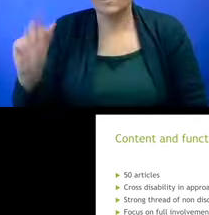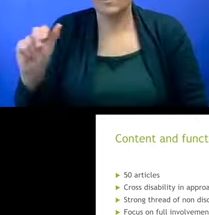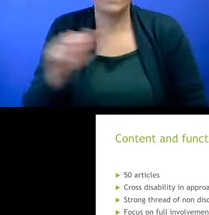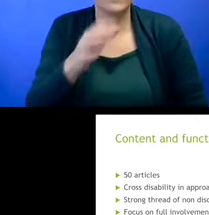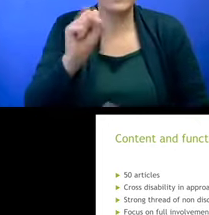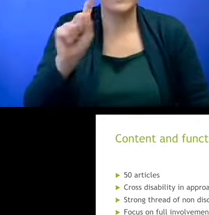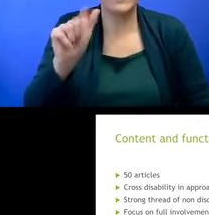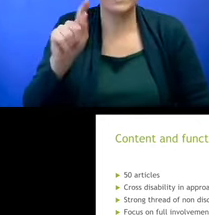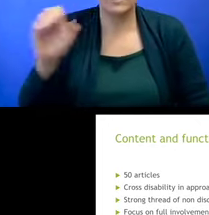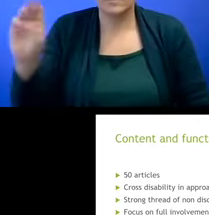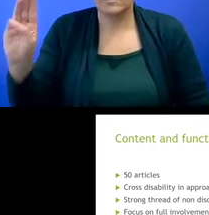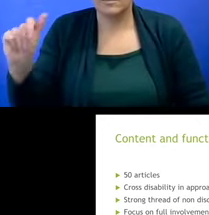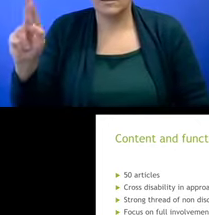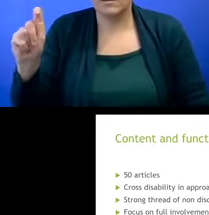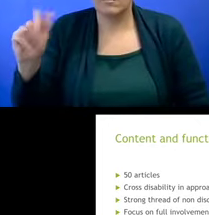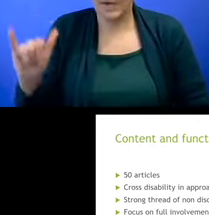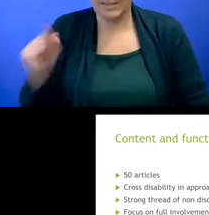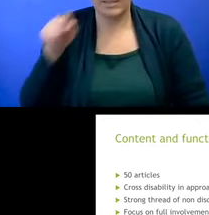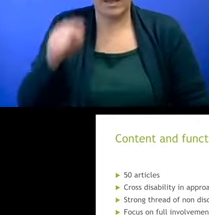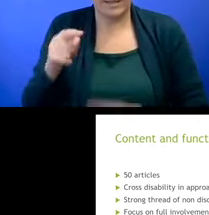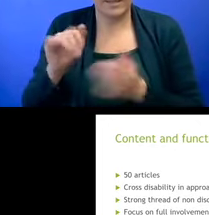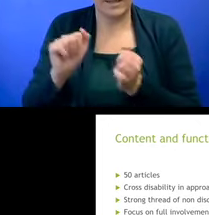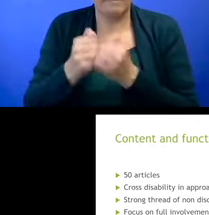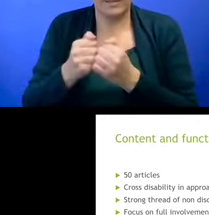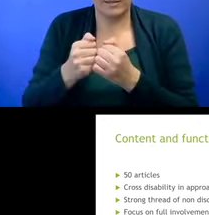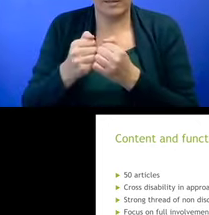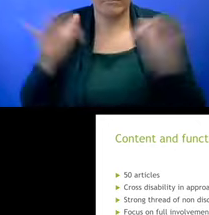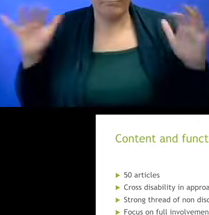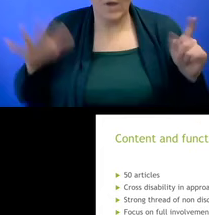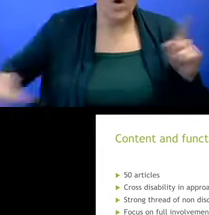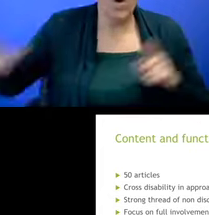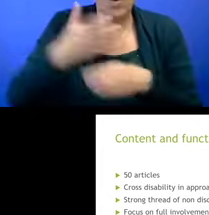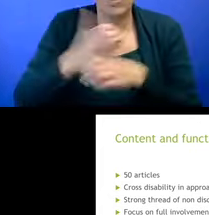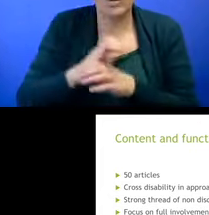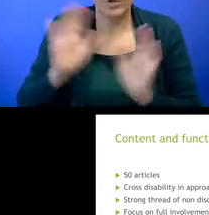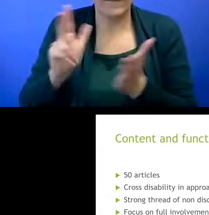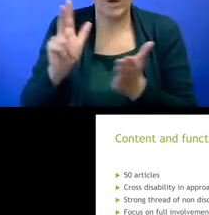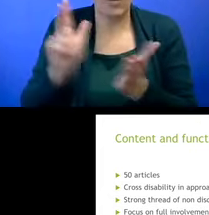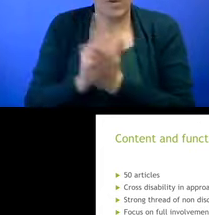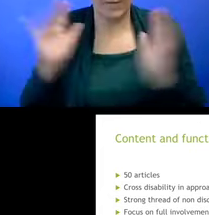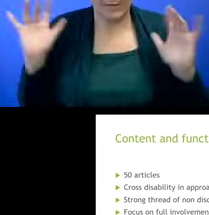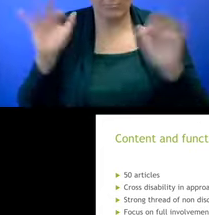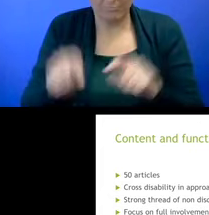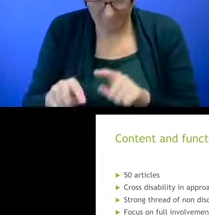This is the coming together of all ratified countries, in addition to the European Union,